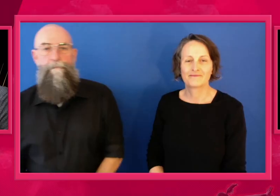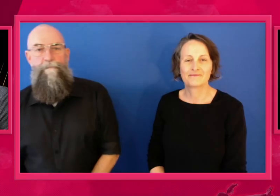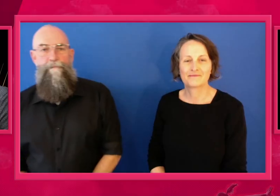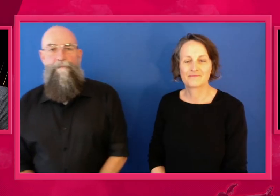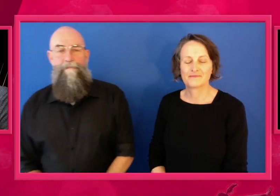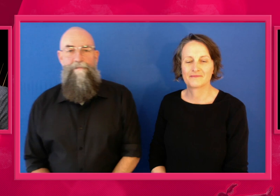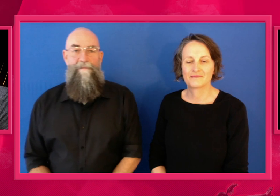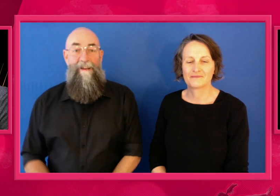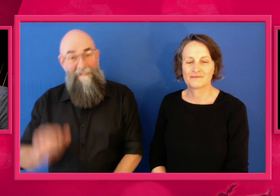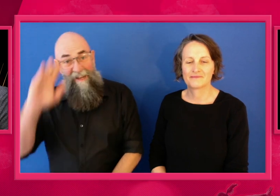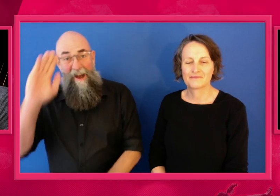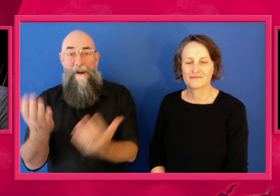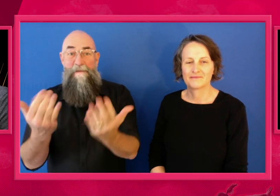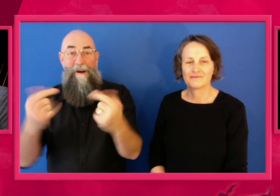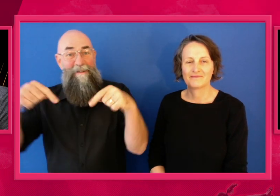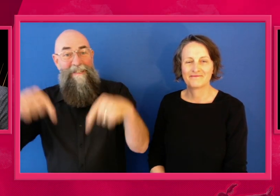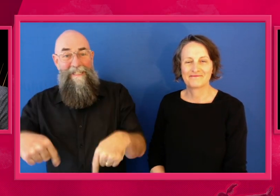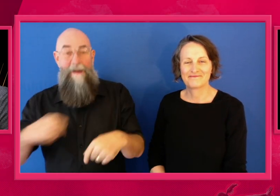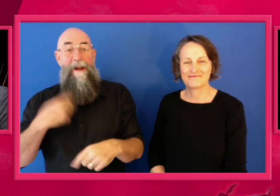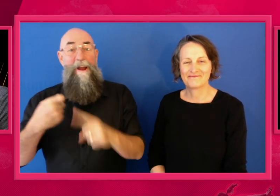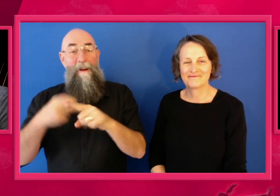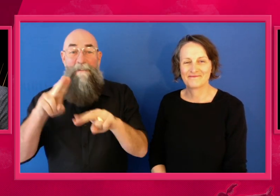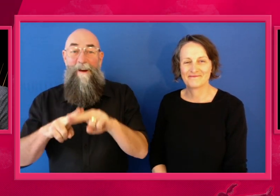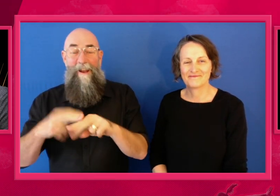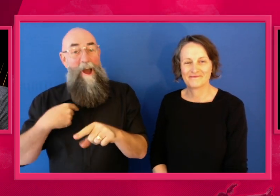Kurt Fearnley: Hi and welcome to You Little Ripper. I'm Kurt Fearnley, former Paralympian.